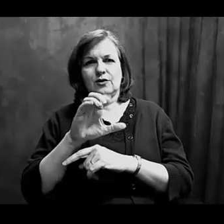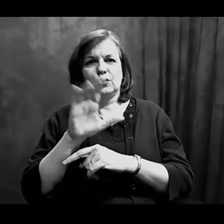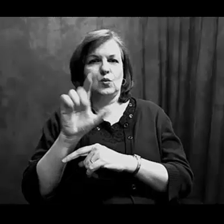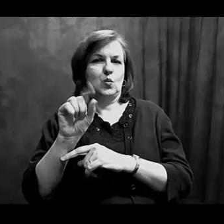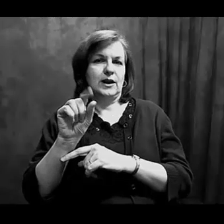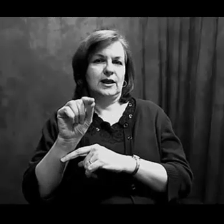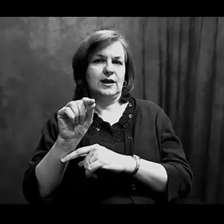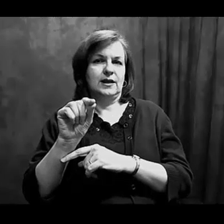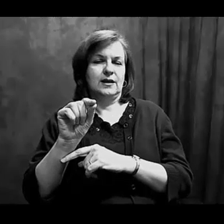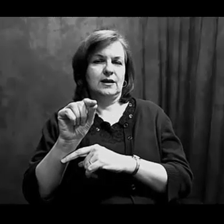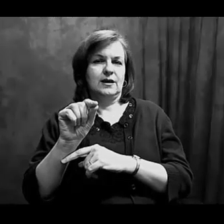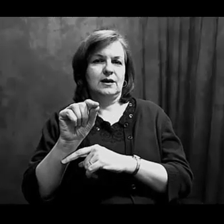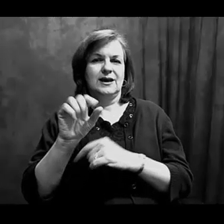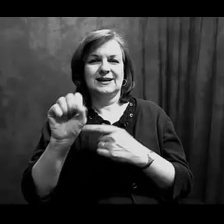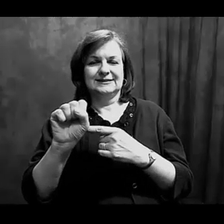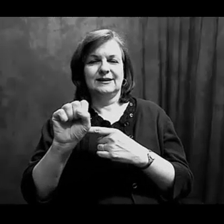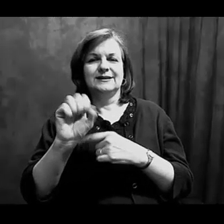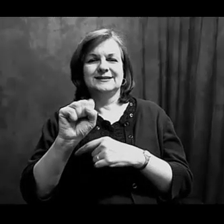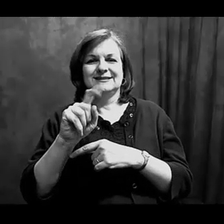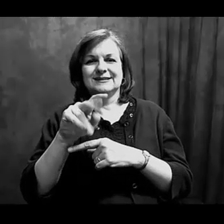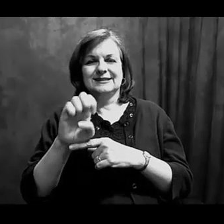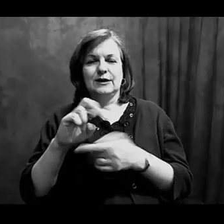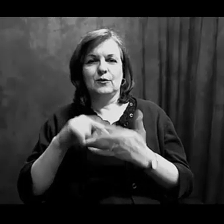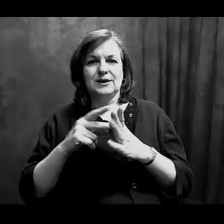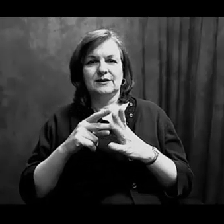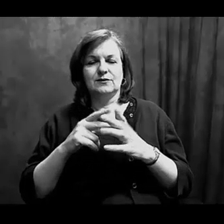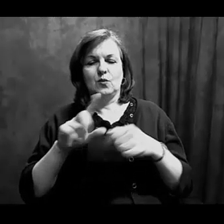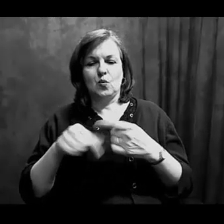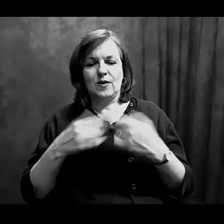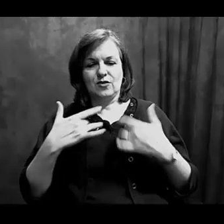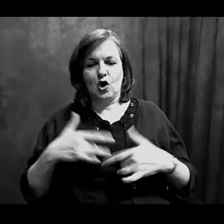so systole we said is ventricular contractions